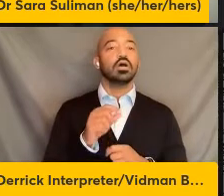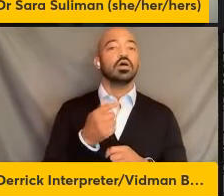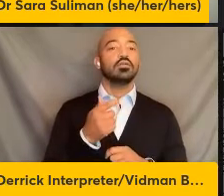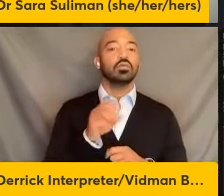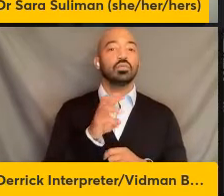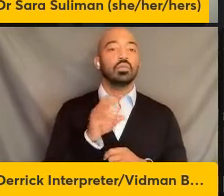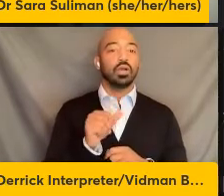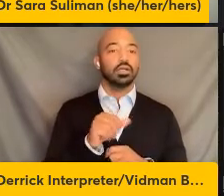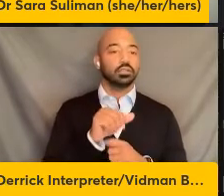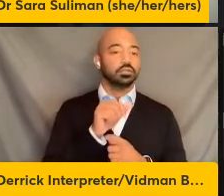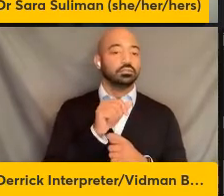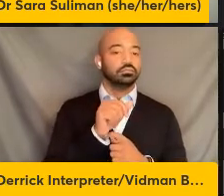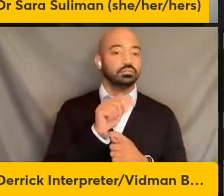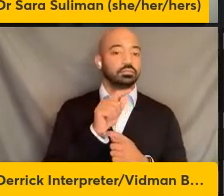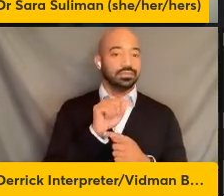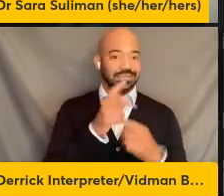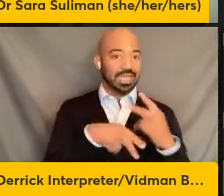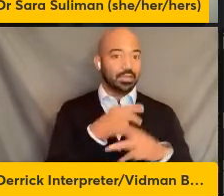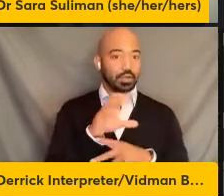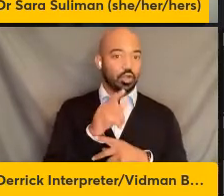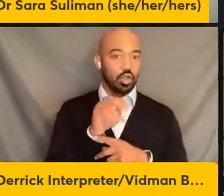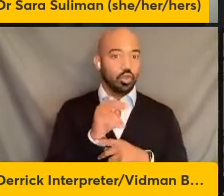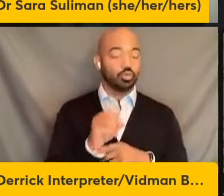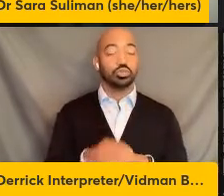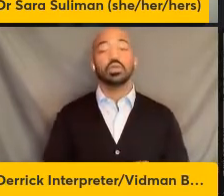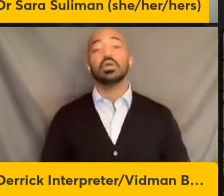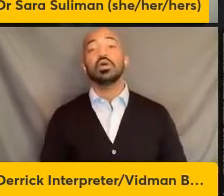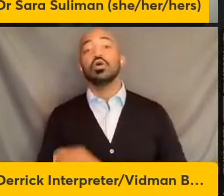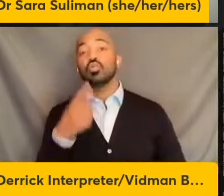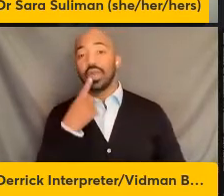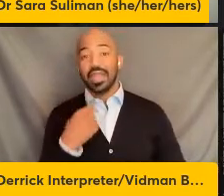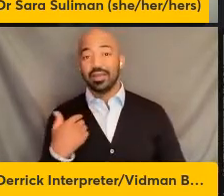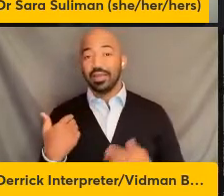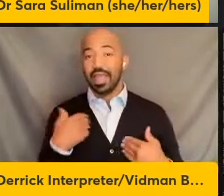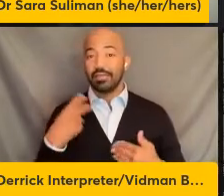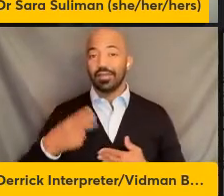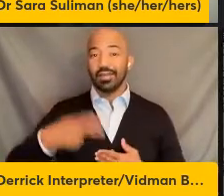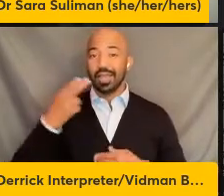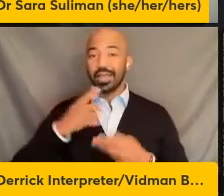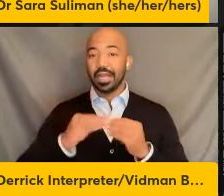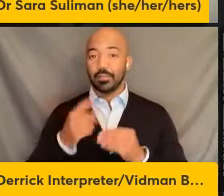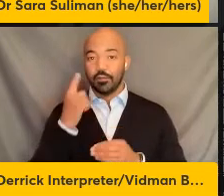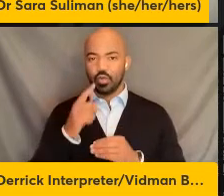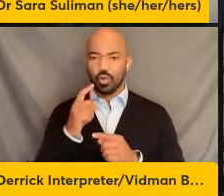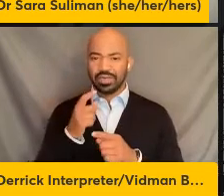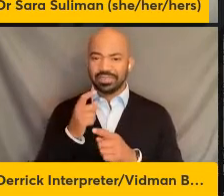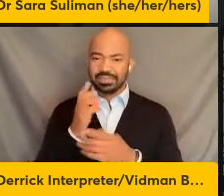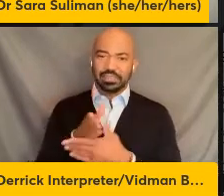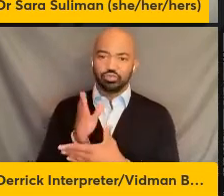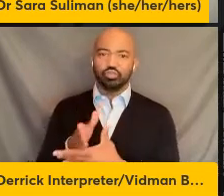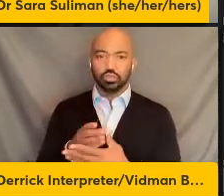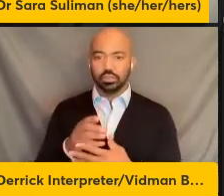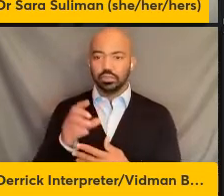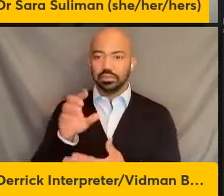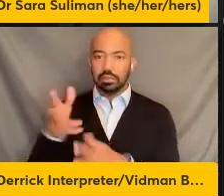clones. But then the ones that are coded in red would have a high number of disruption. So you can see either that they have